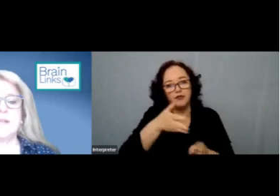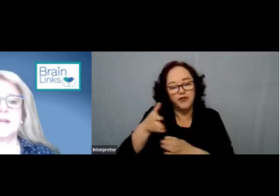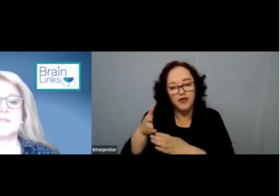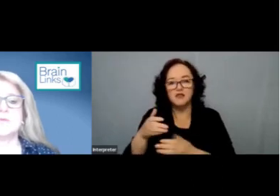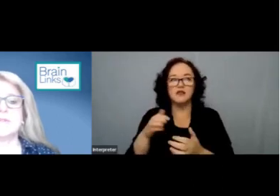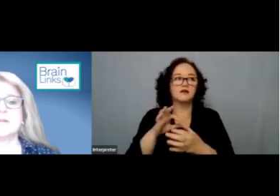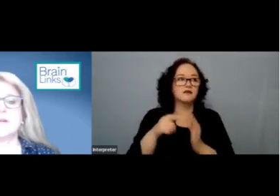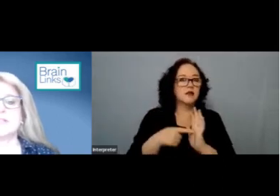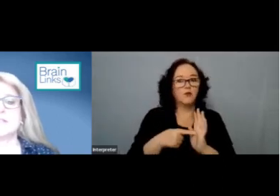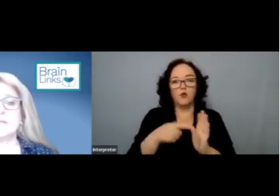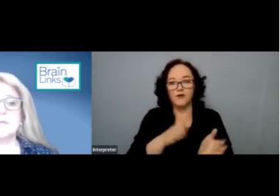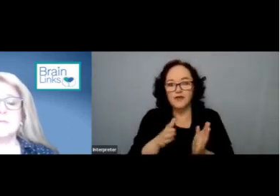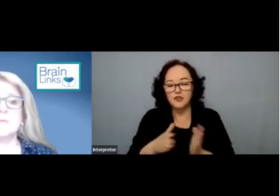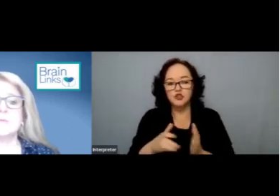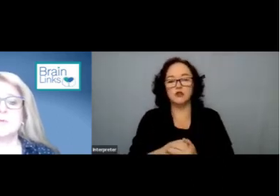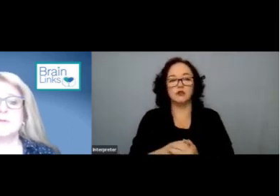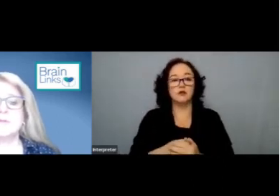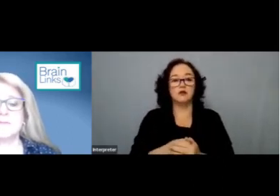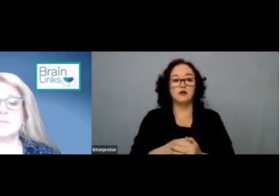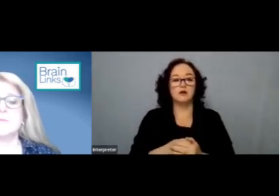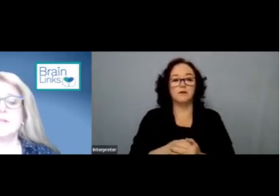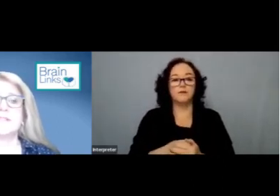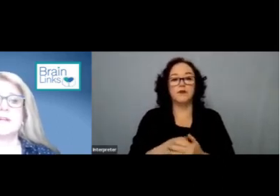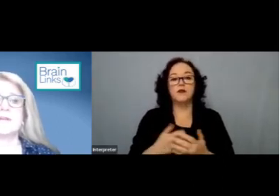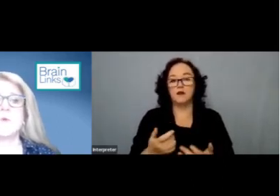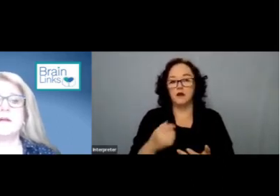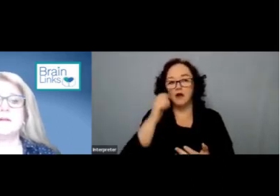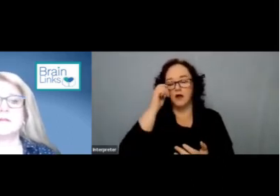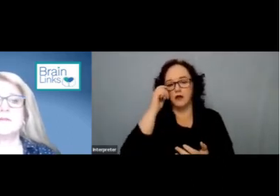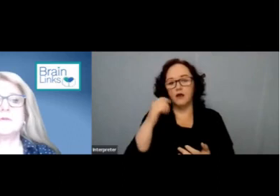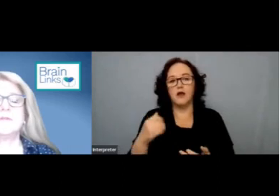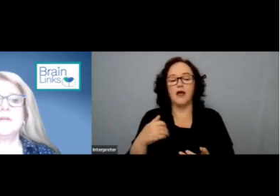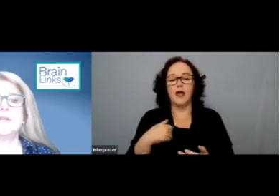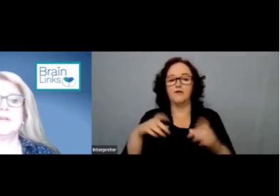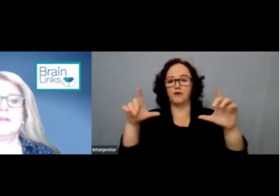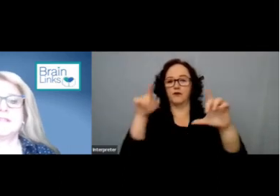that Get Schooled on Concussion Symptom Tool/ Symptom Wheel is there as well, great tool. Next